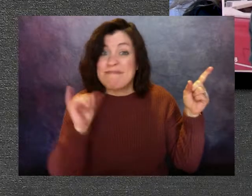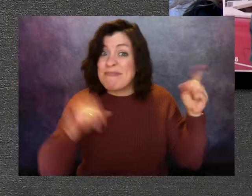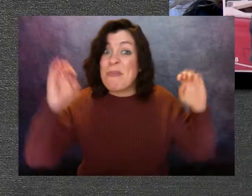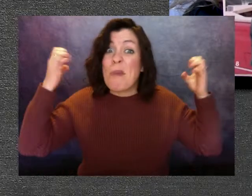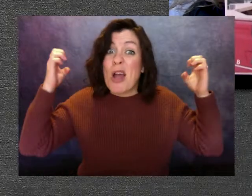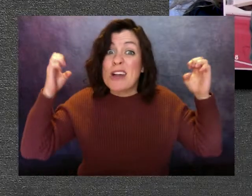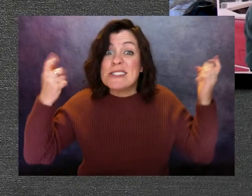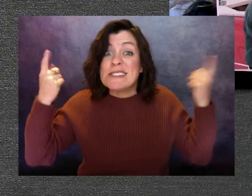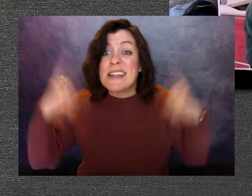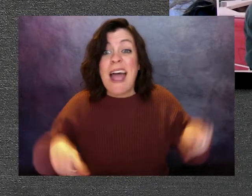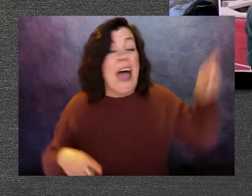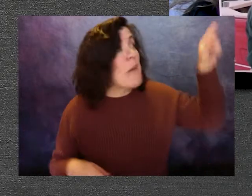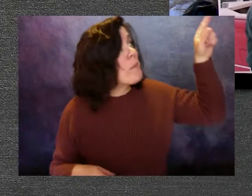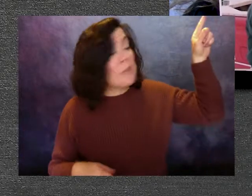It needed care right away.